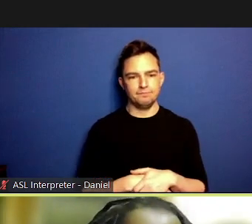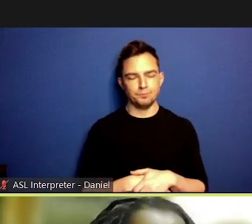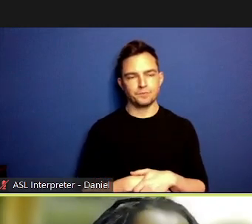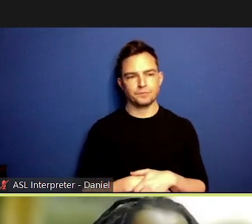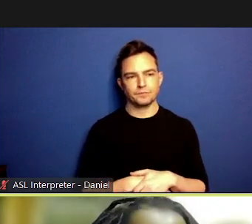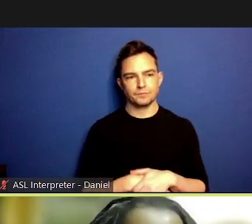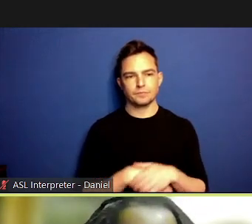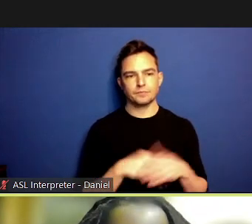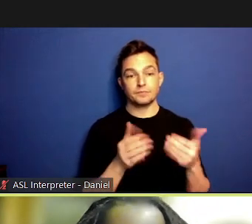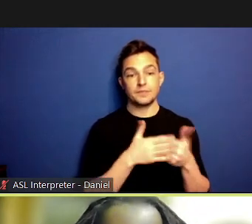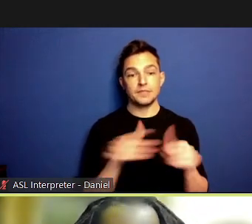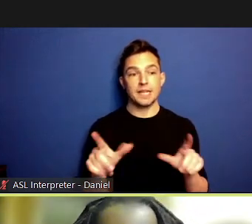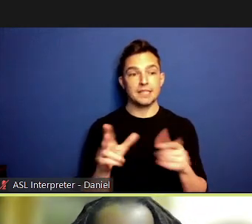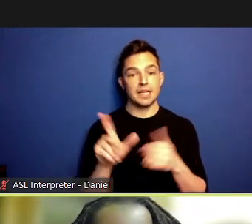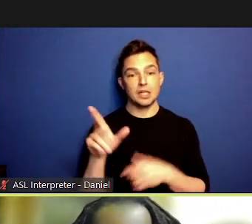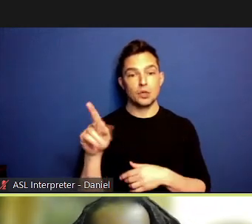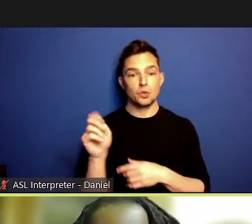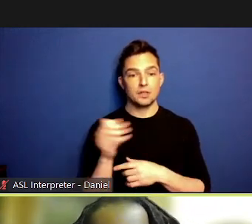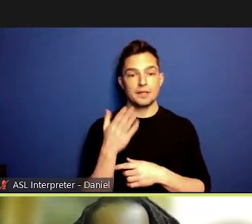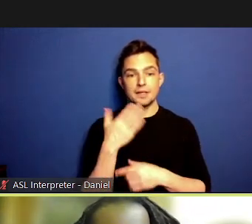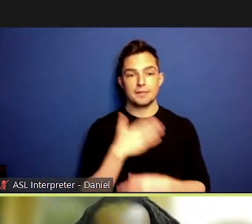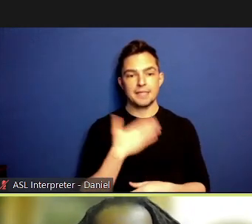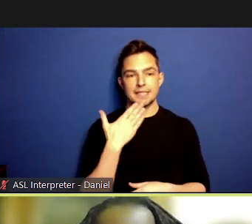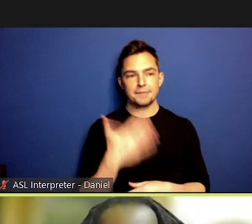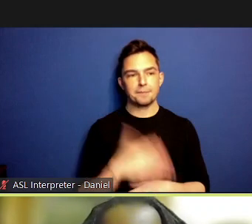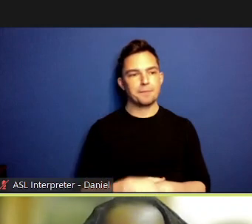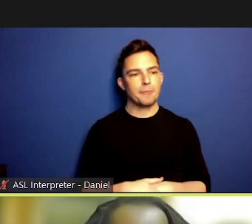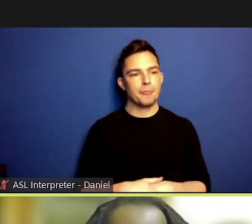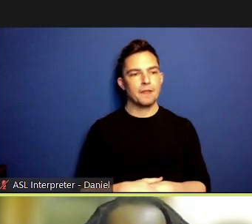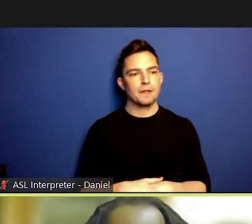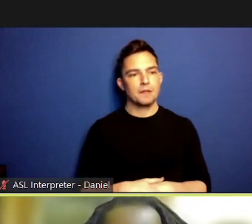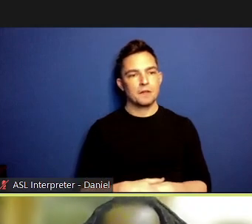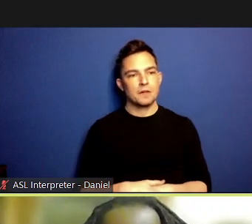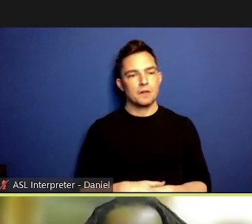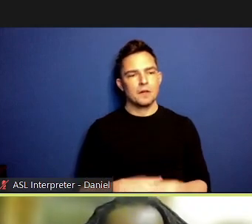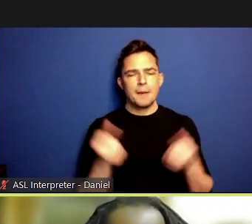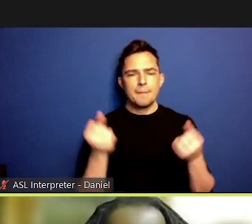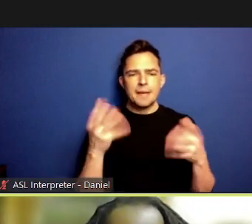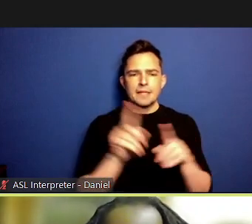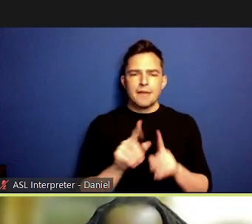the next slide Luke, please. And thank you. So there are a lot of myths that surround